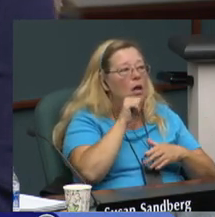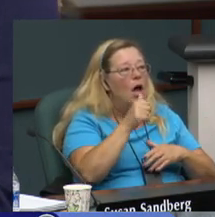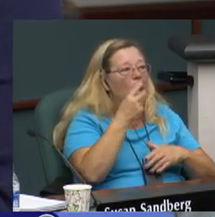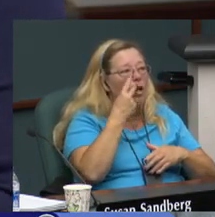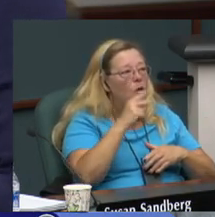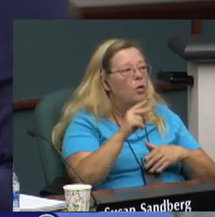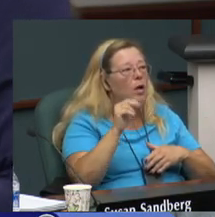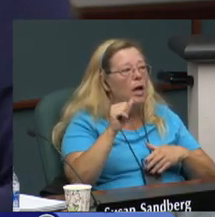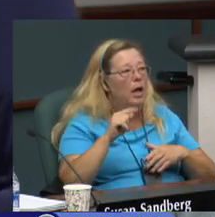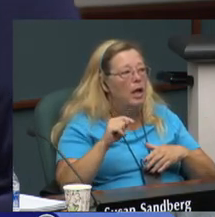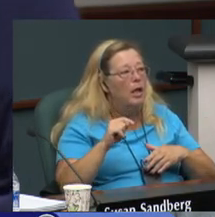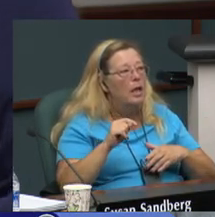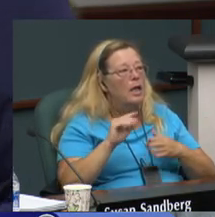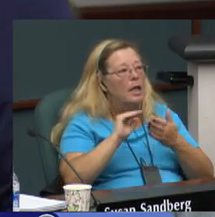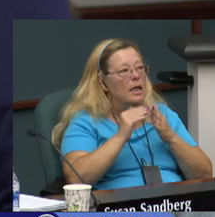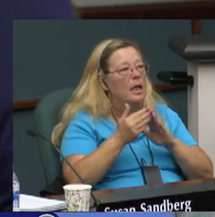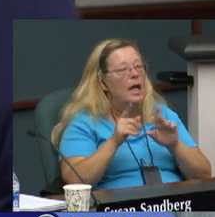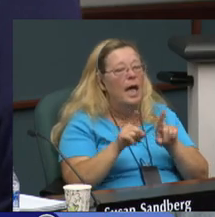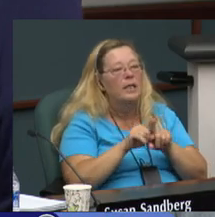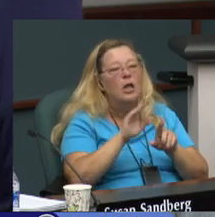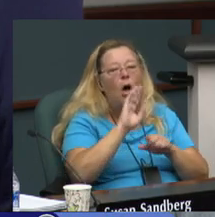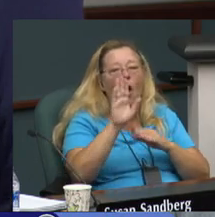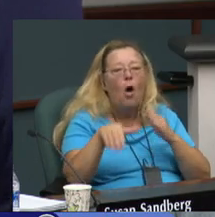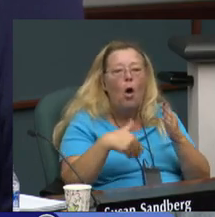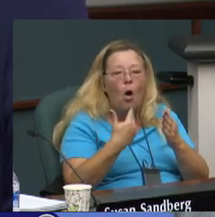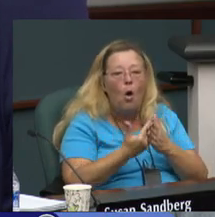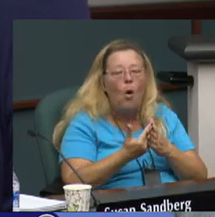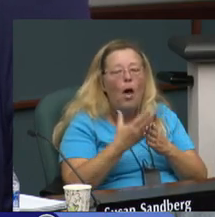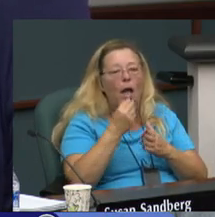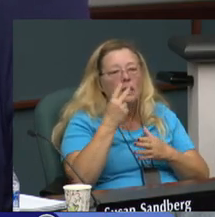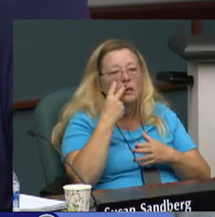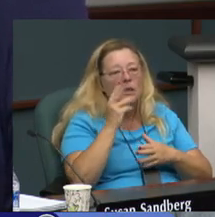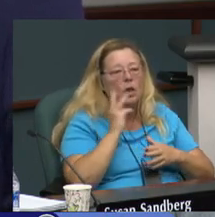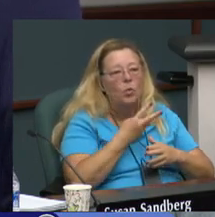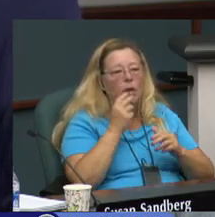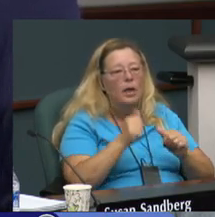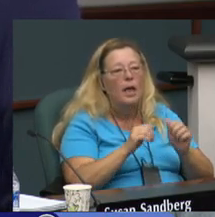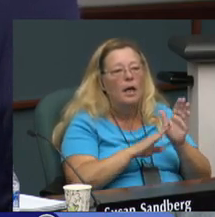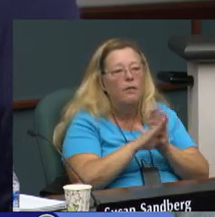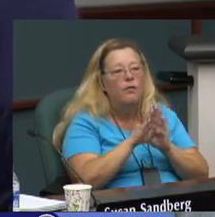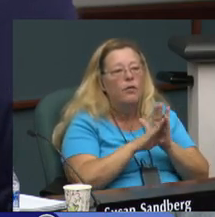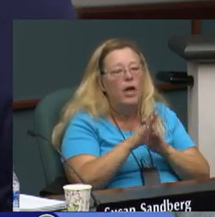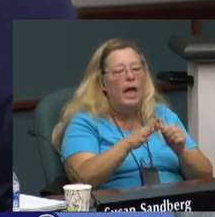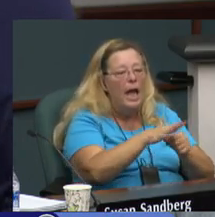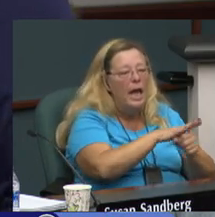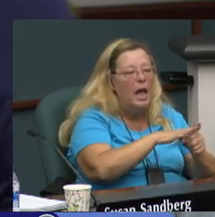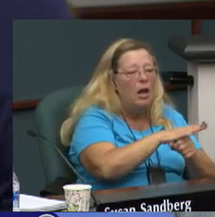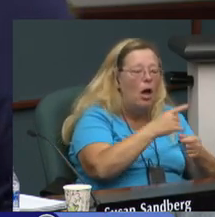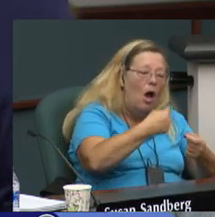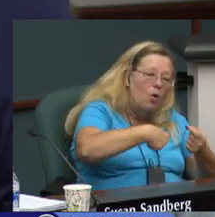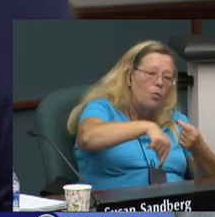the city as a whole and see that we can develop areas all around our city and